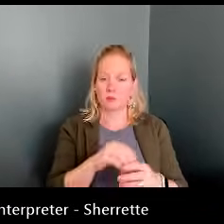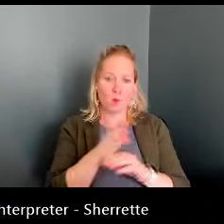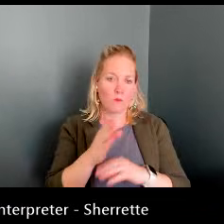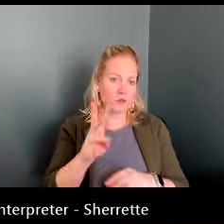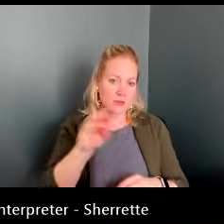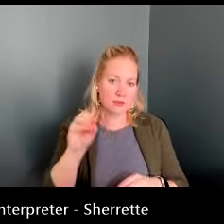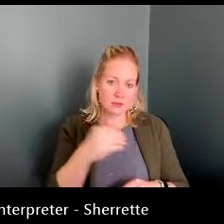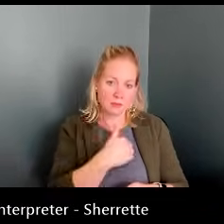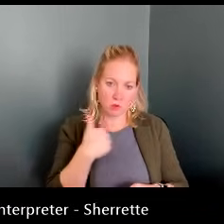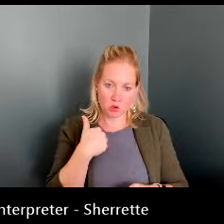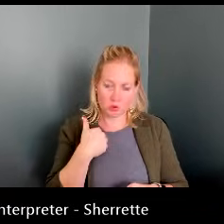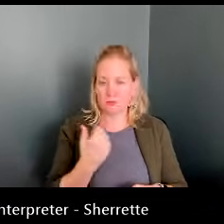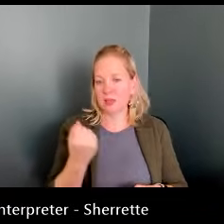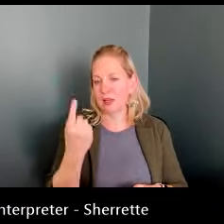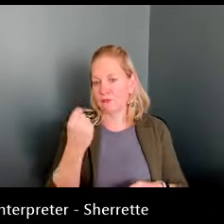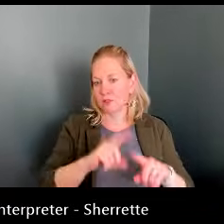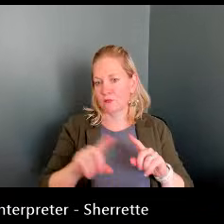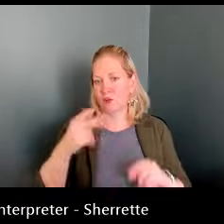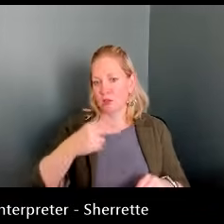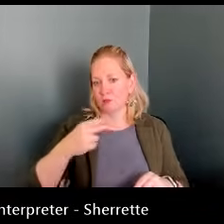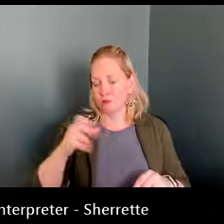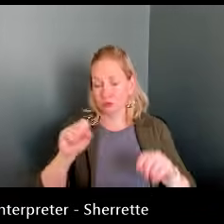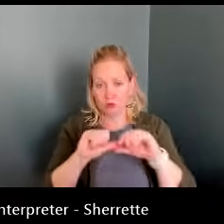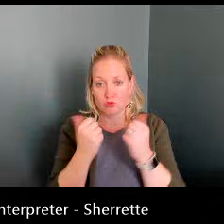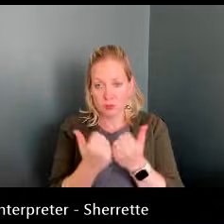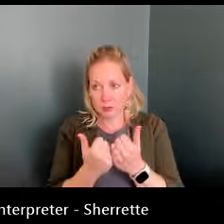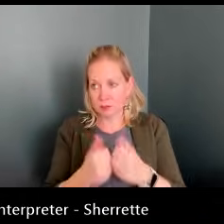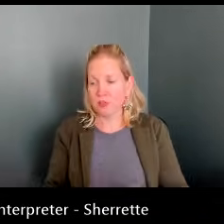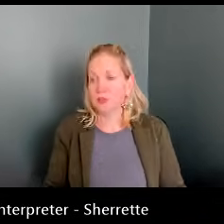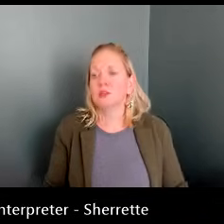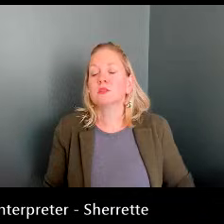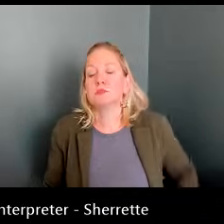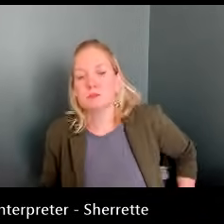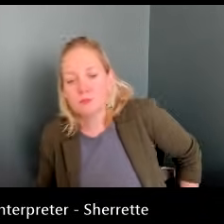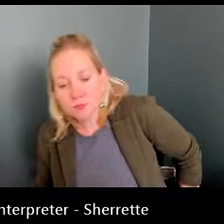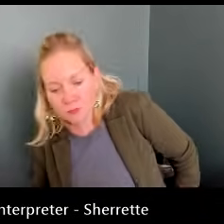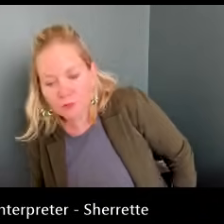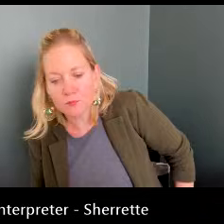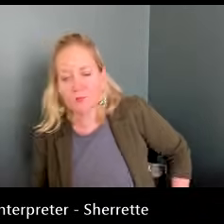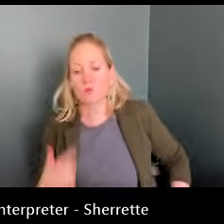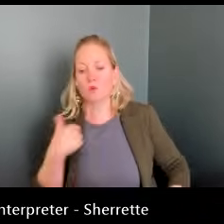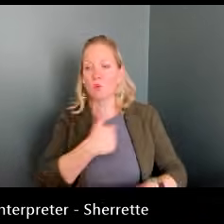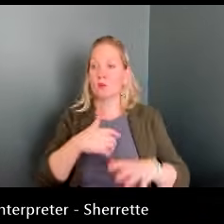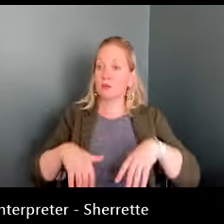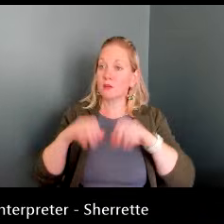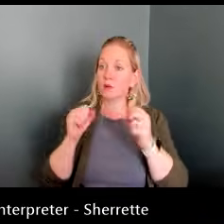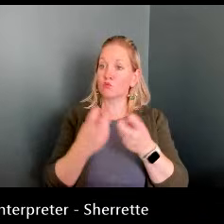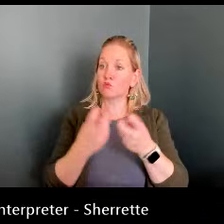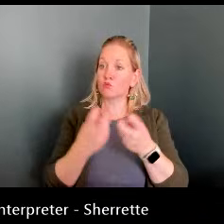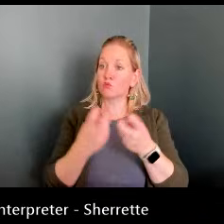from 11 different HHS agencies. We hosted a sickle cell roundtable with First Lady Melania Trump.